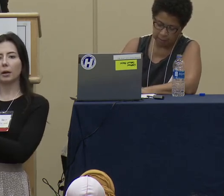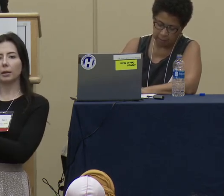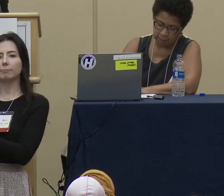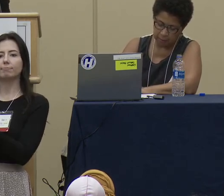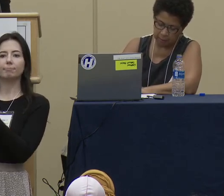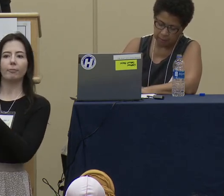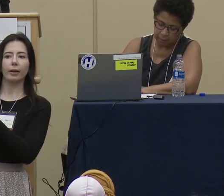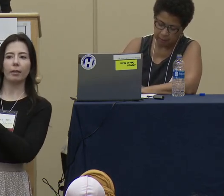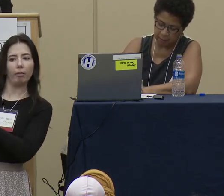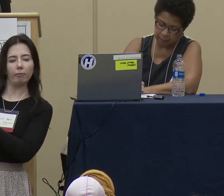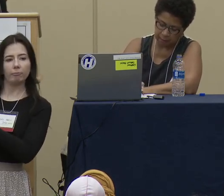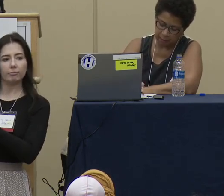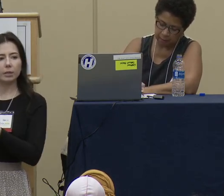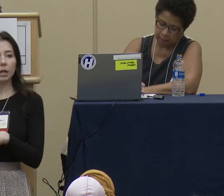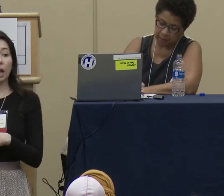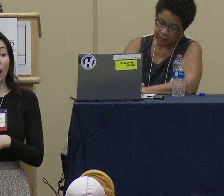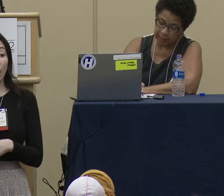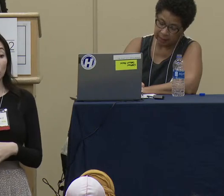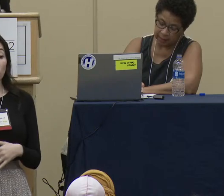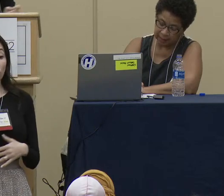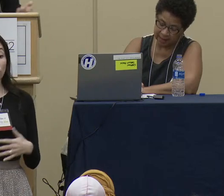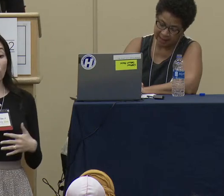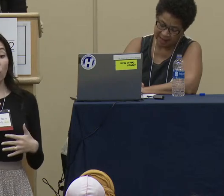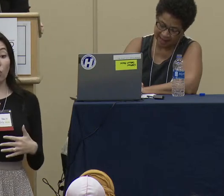bookstore. Please, check out her books in the Haymarket